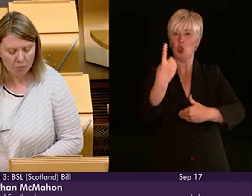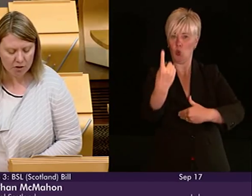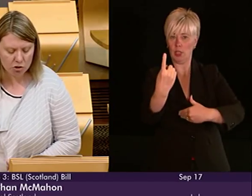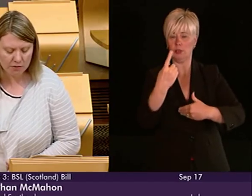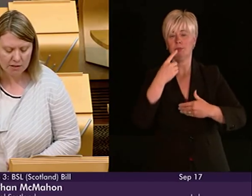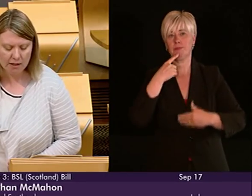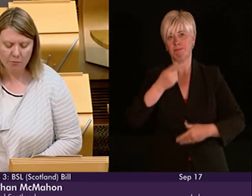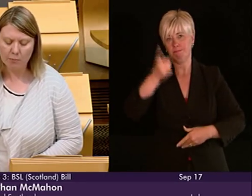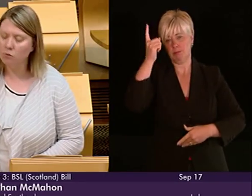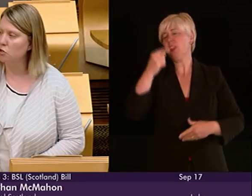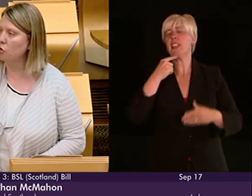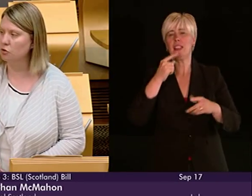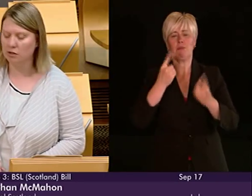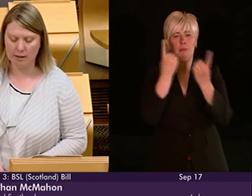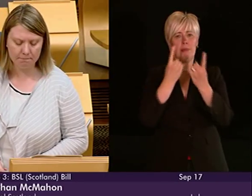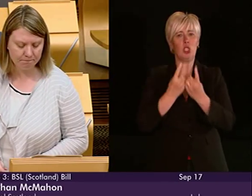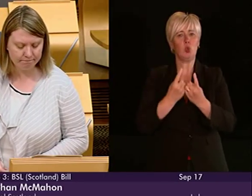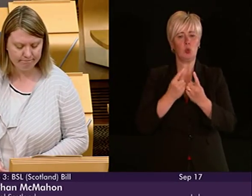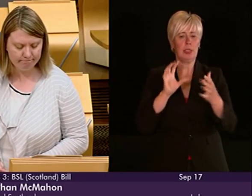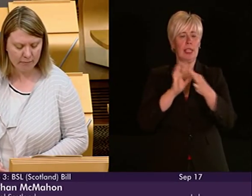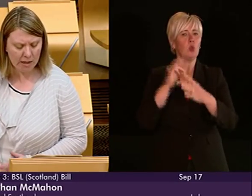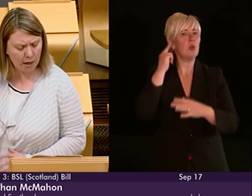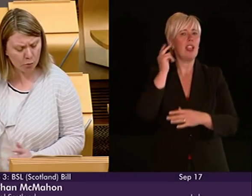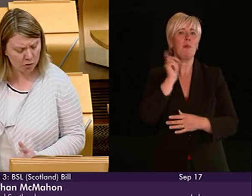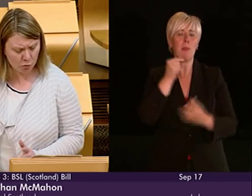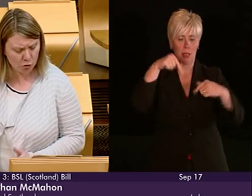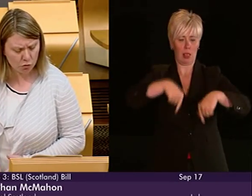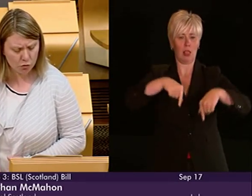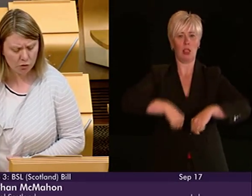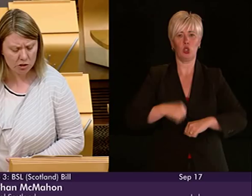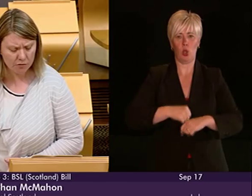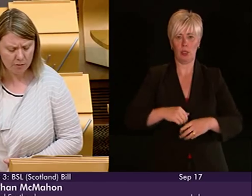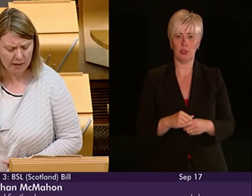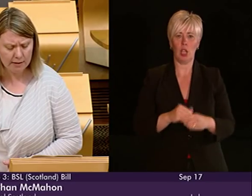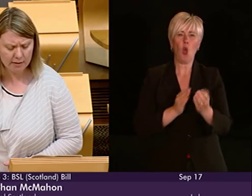a number of issues facing deaf people in Scotland. I will not go through each of them